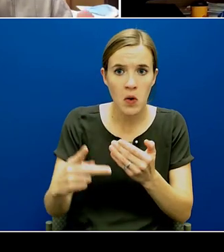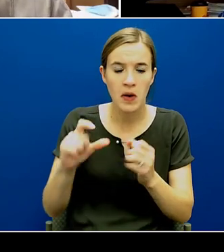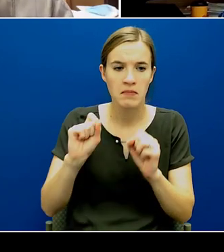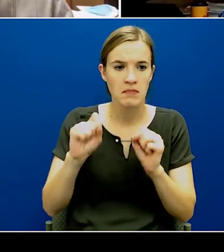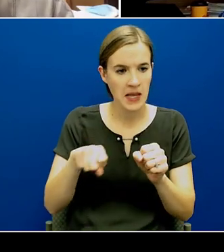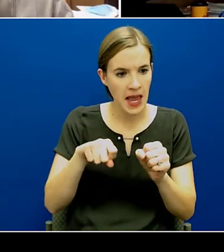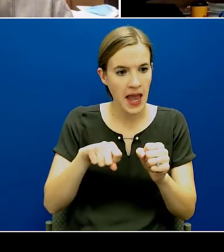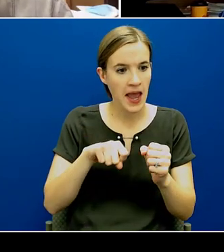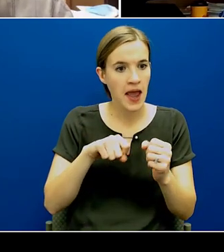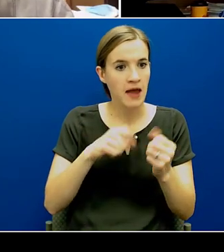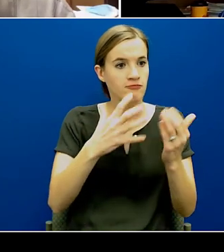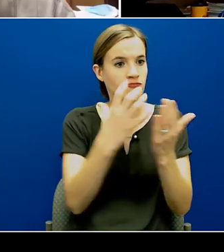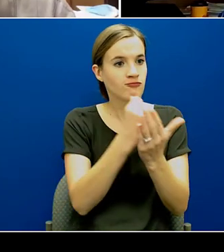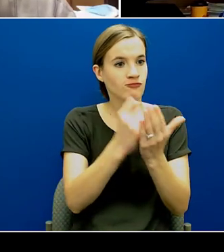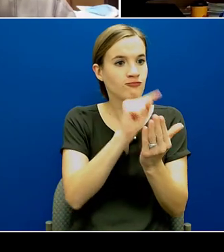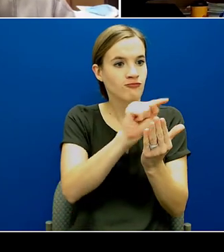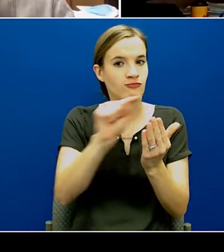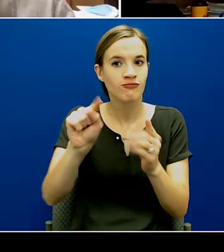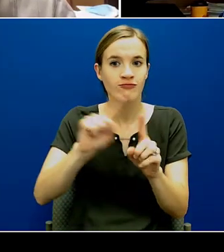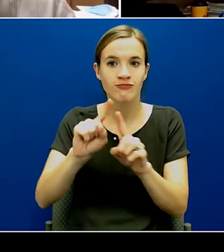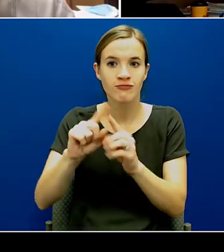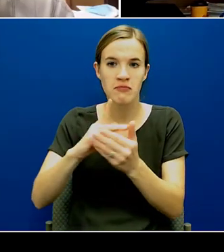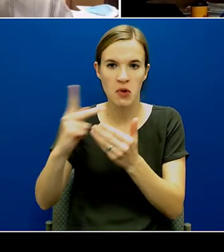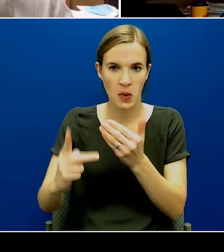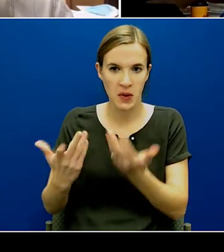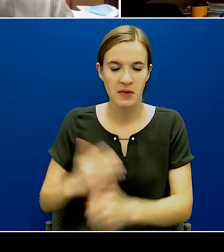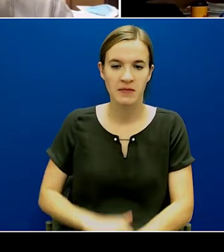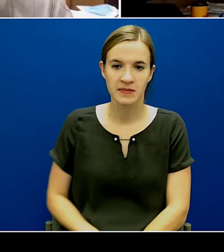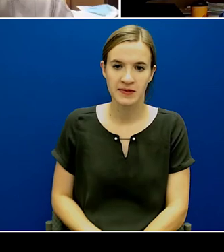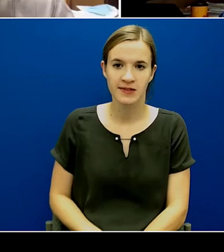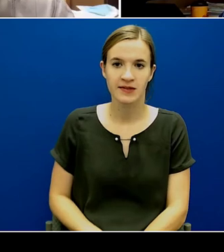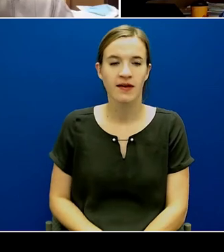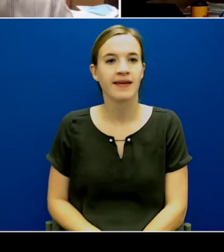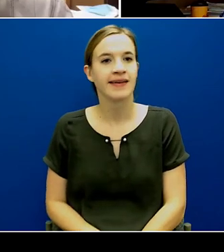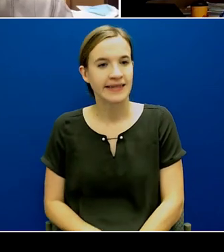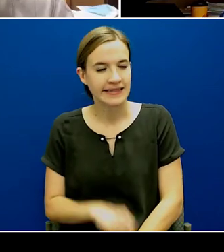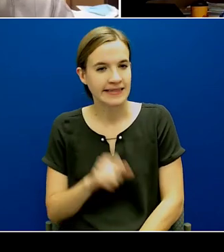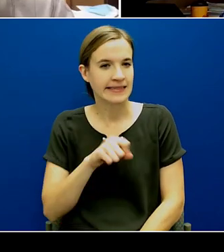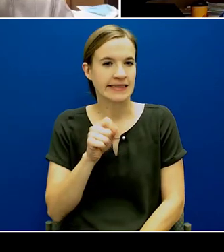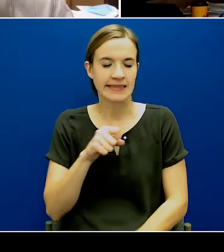kind of reduced and as I talked about before, there are different pots of money. But in